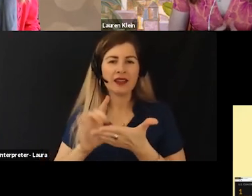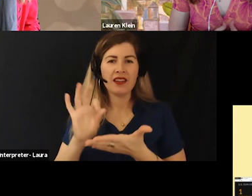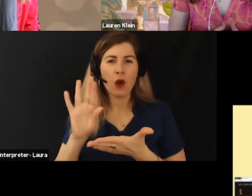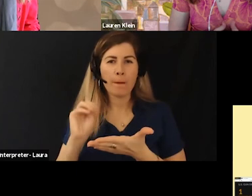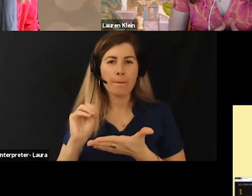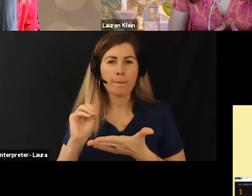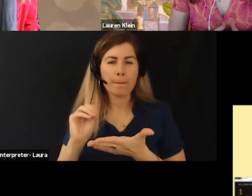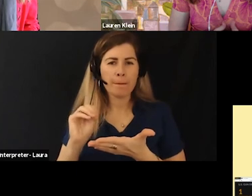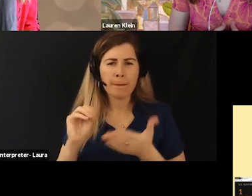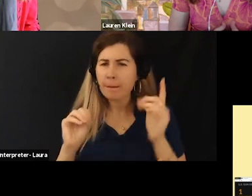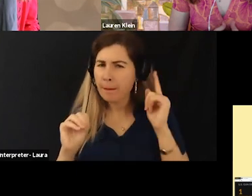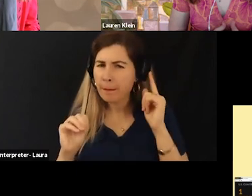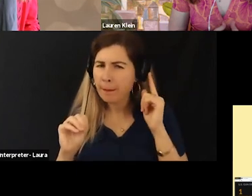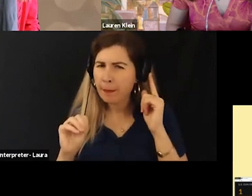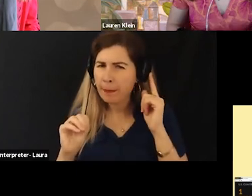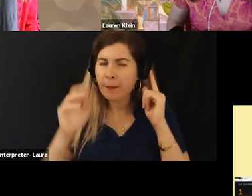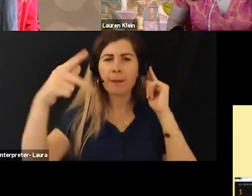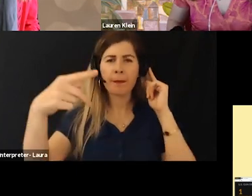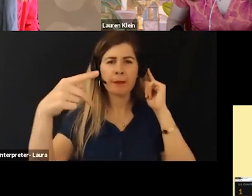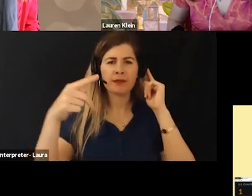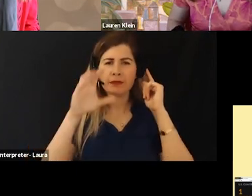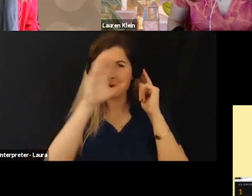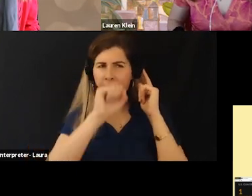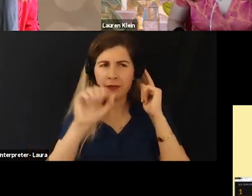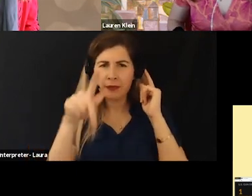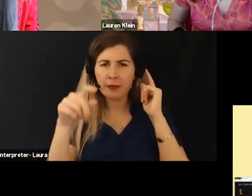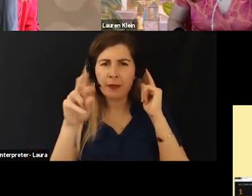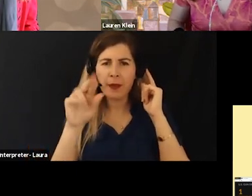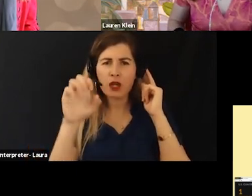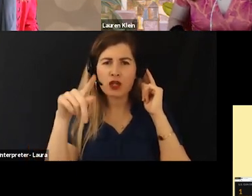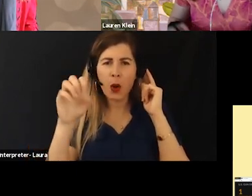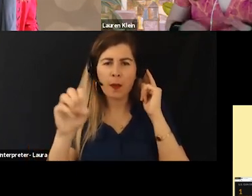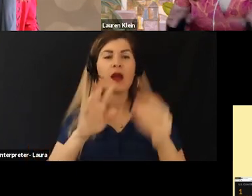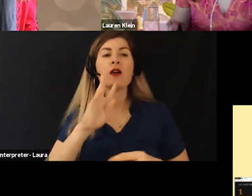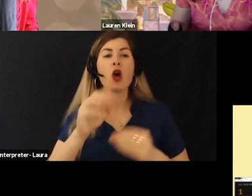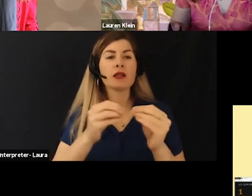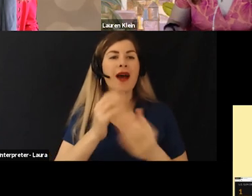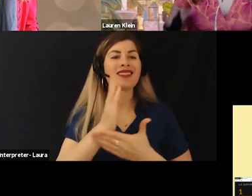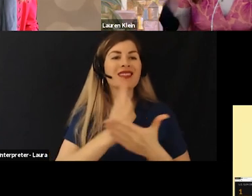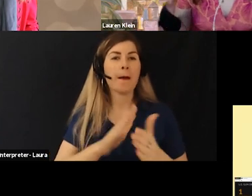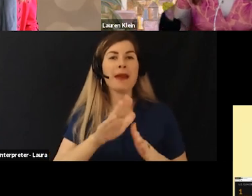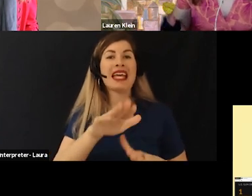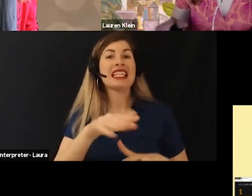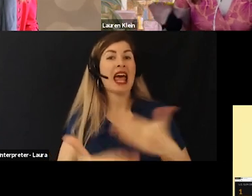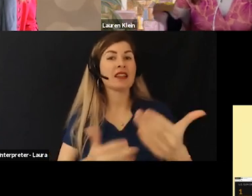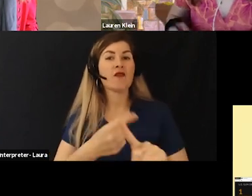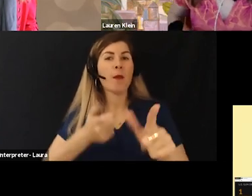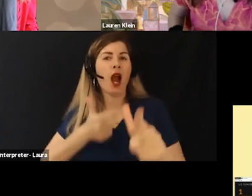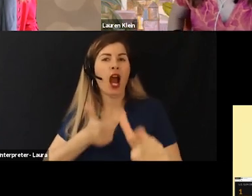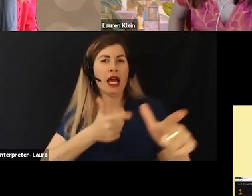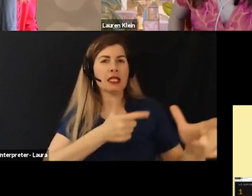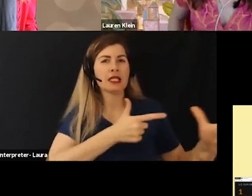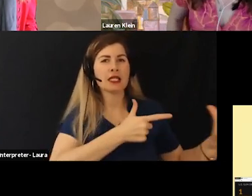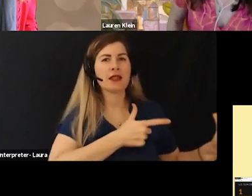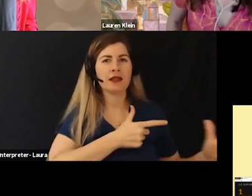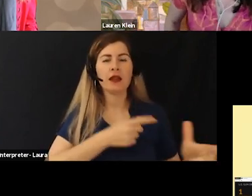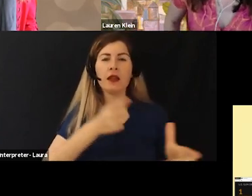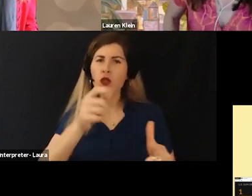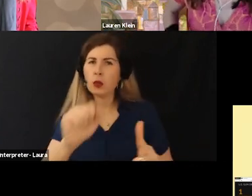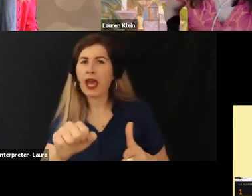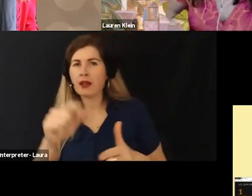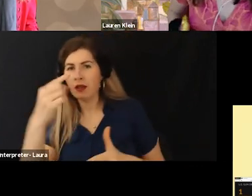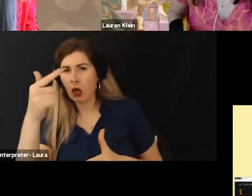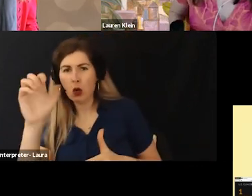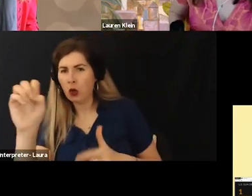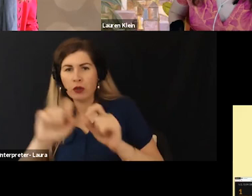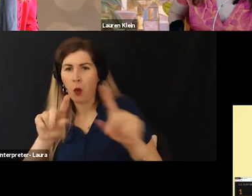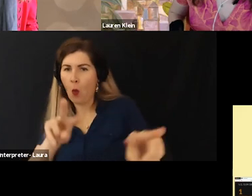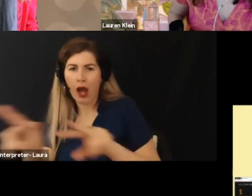periscope of the number of gun related deaths in the United States and a particular calendar year and actually you can Google that and you can watch it while I'm talking I will not be insulted.